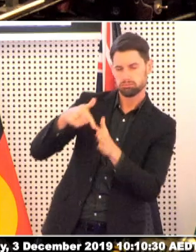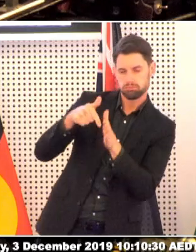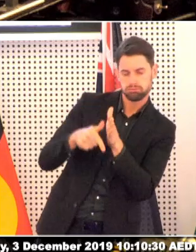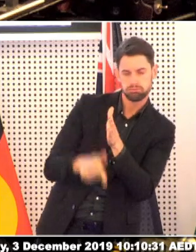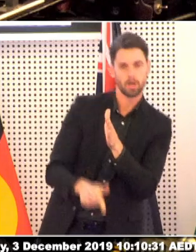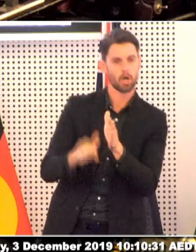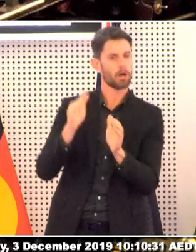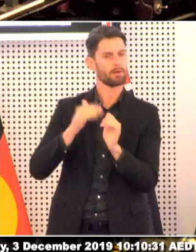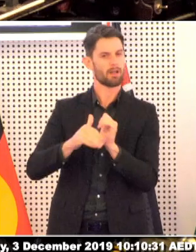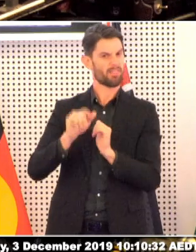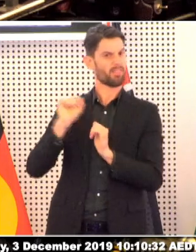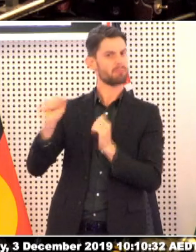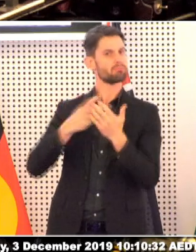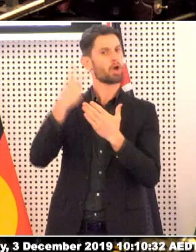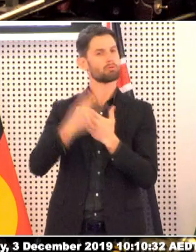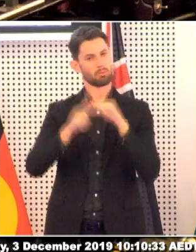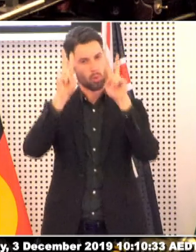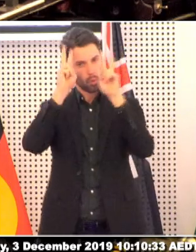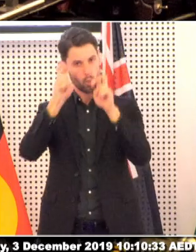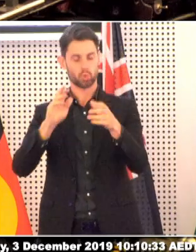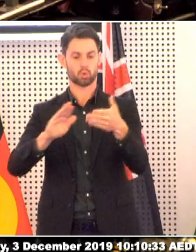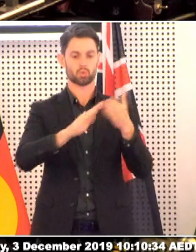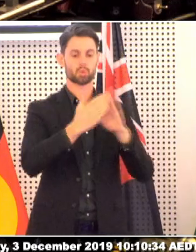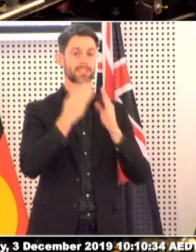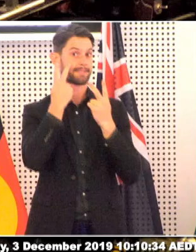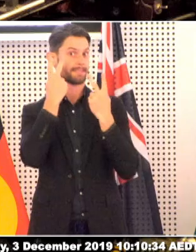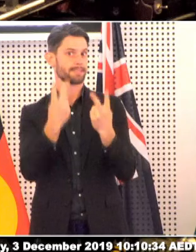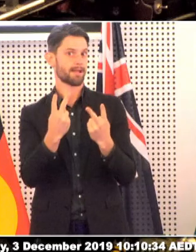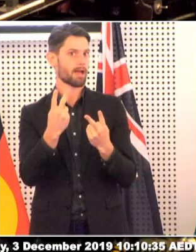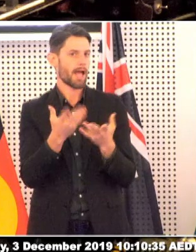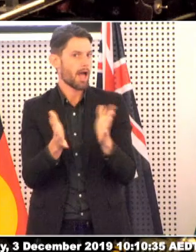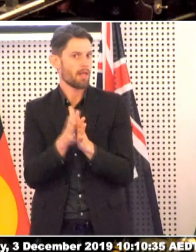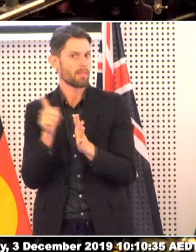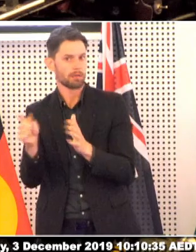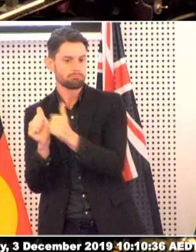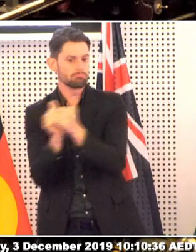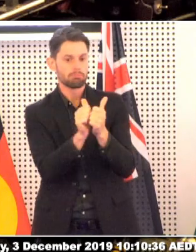community visitors in working with people with disability in group homes.